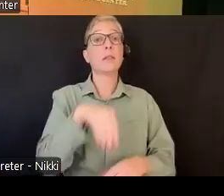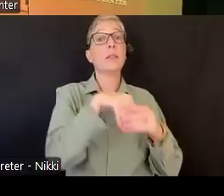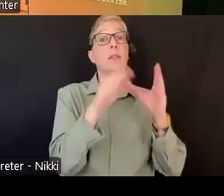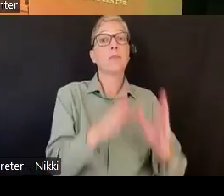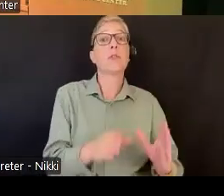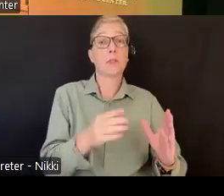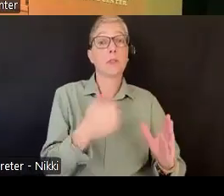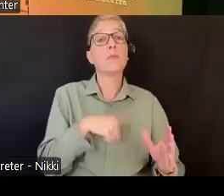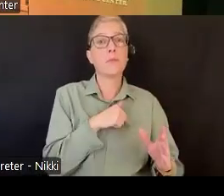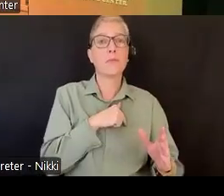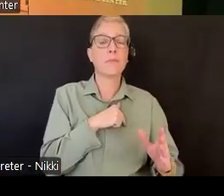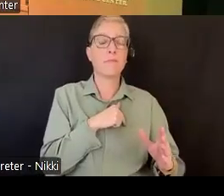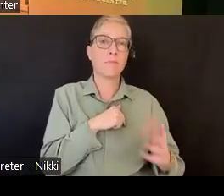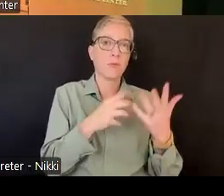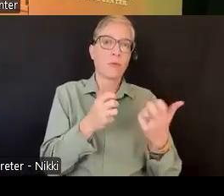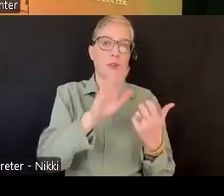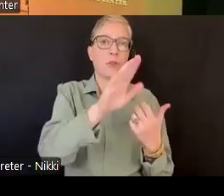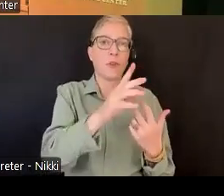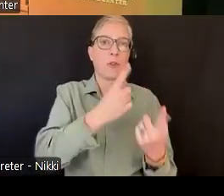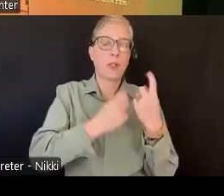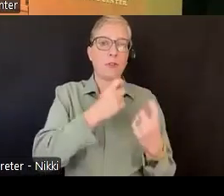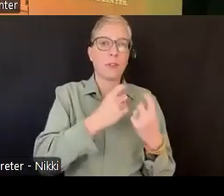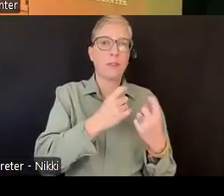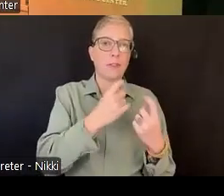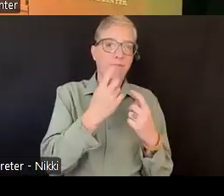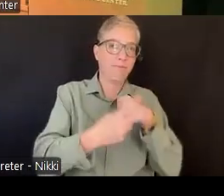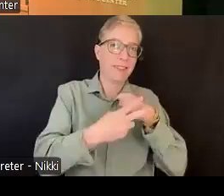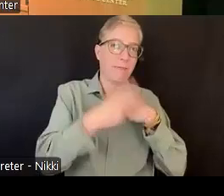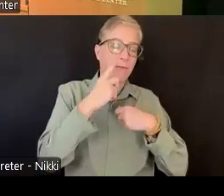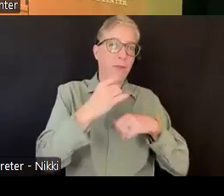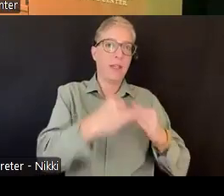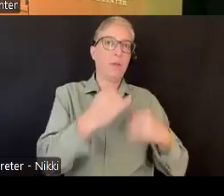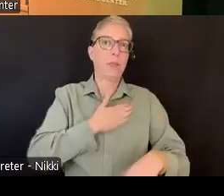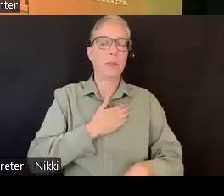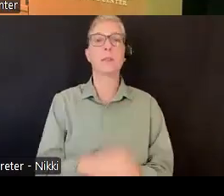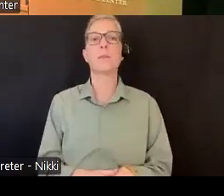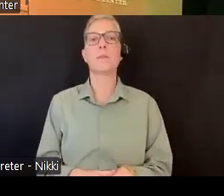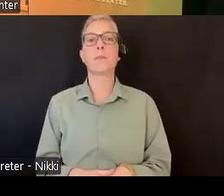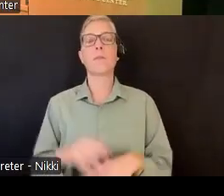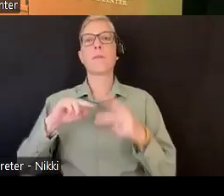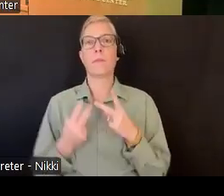at the end. And then the second um is that we will be sending out an evaluation. Uh both available by